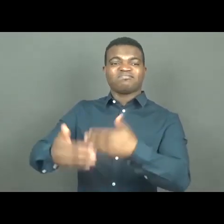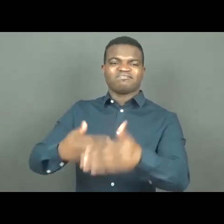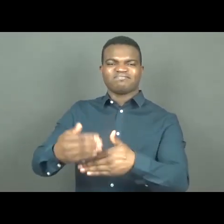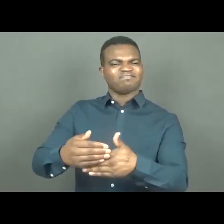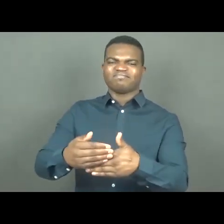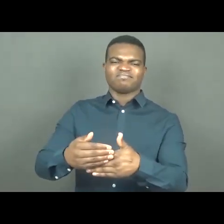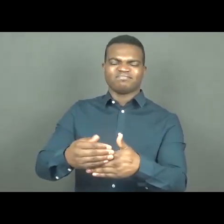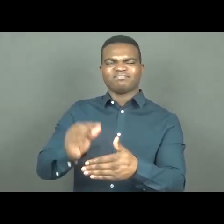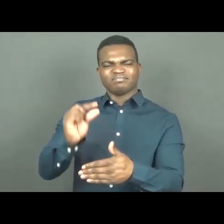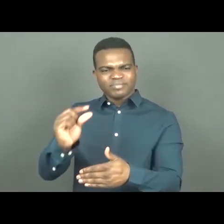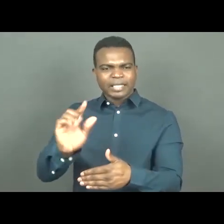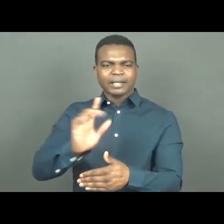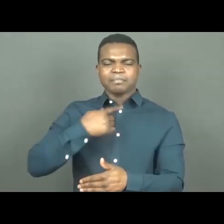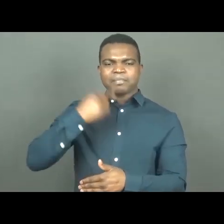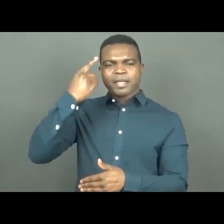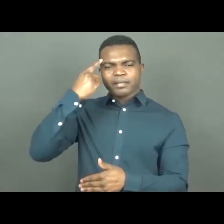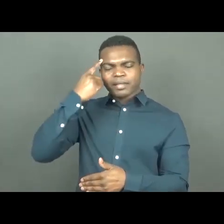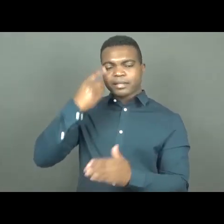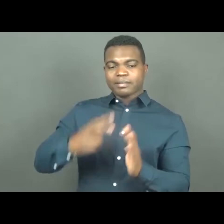conversation and that process.